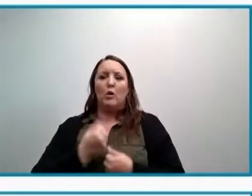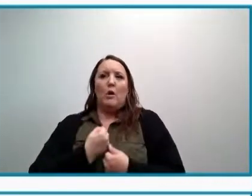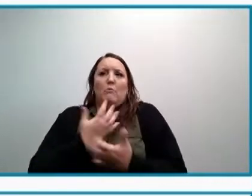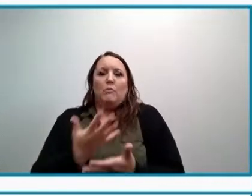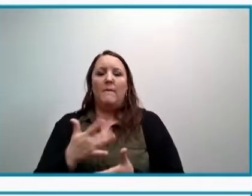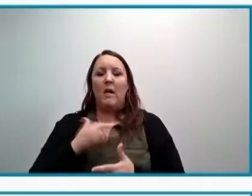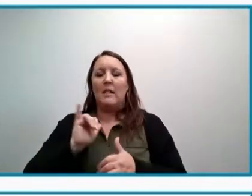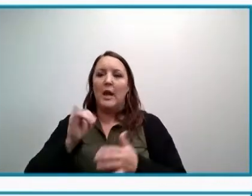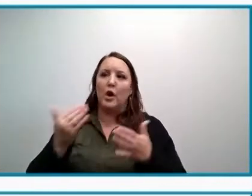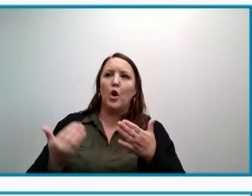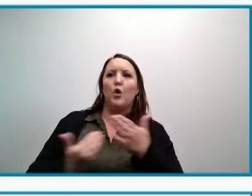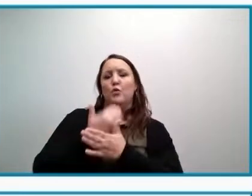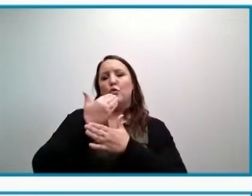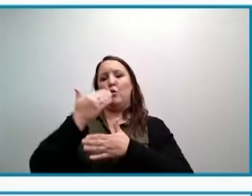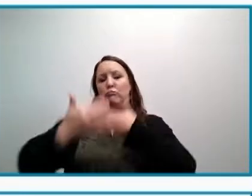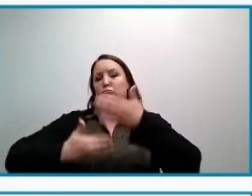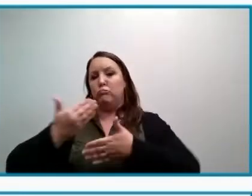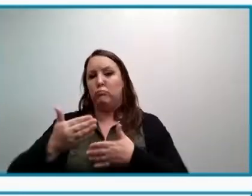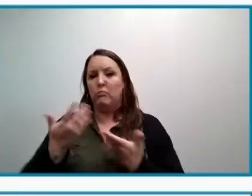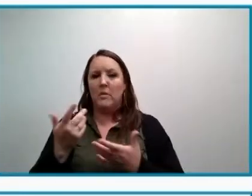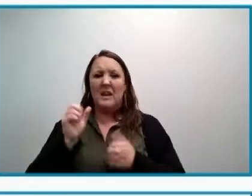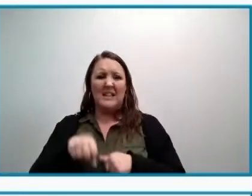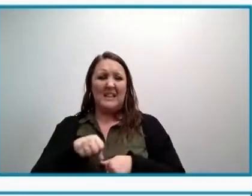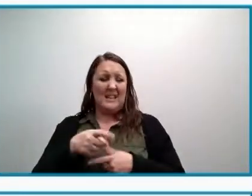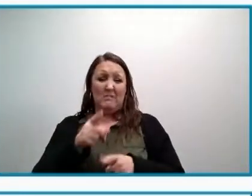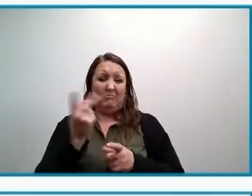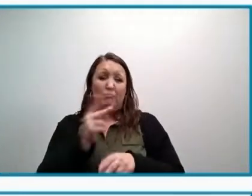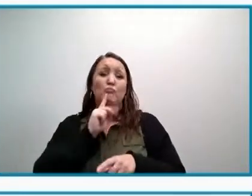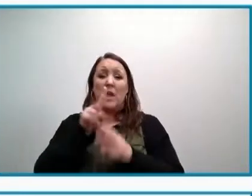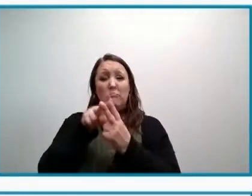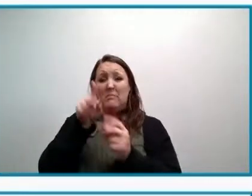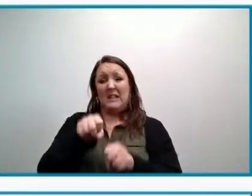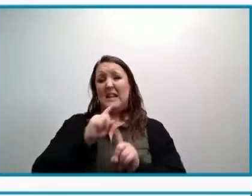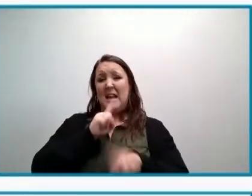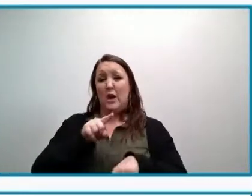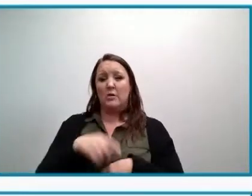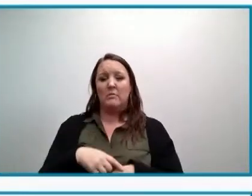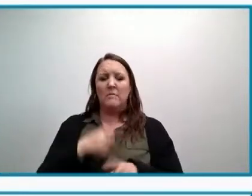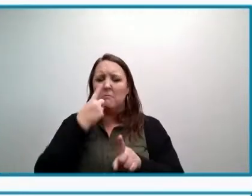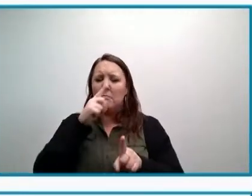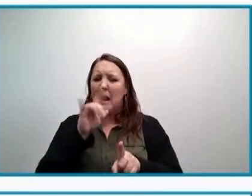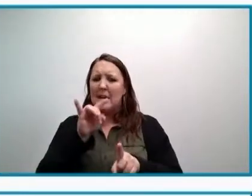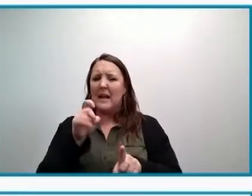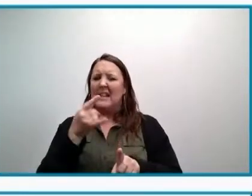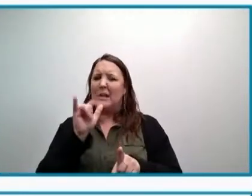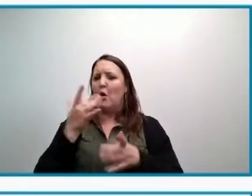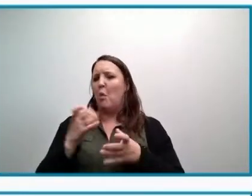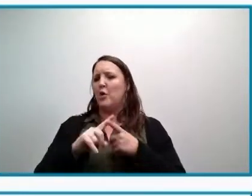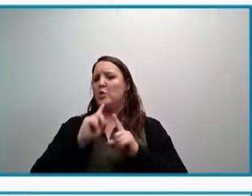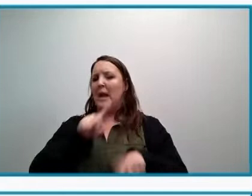And that question can go to either of you. Yeah, if you don't mind, Katie, I'll, I'll answer my section first. So, uh,